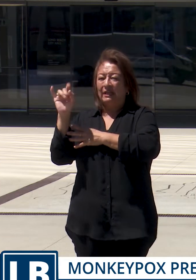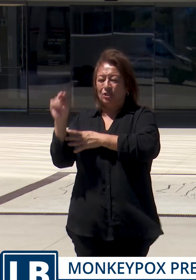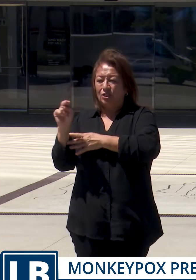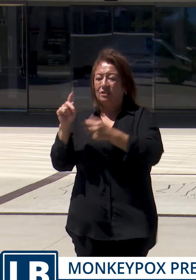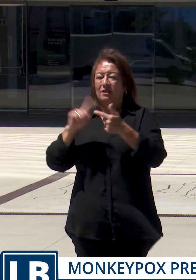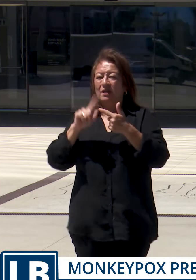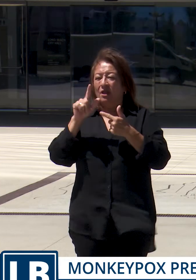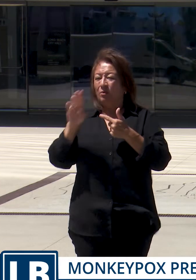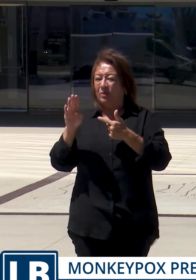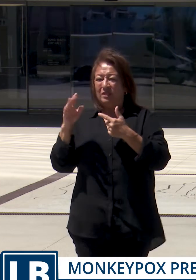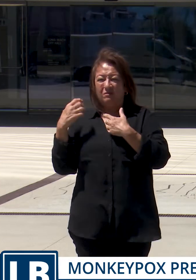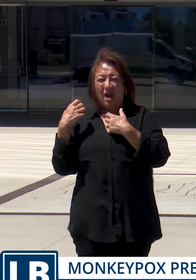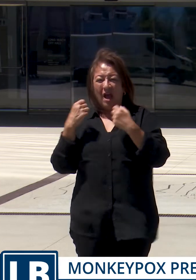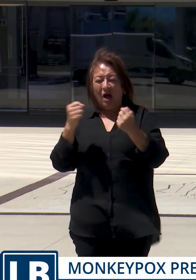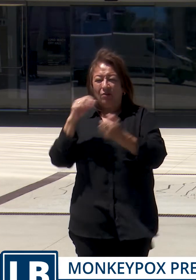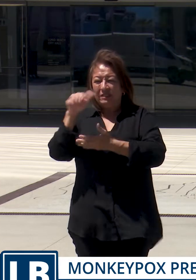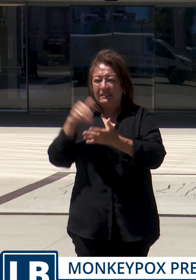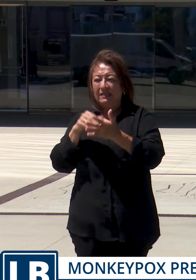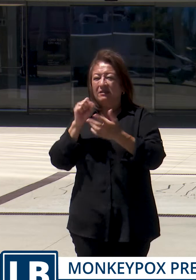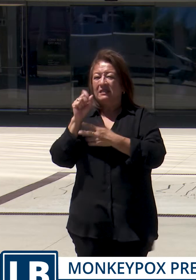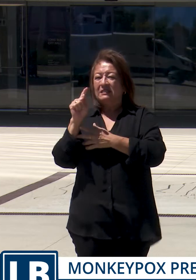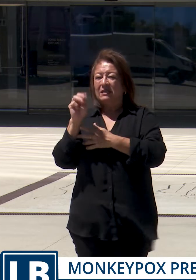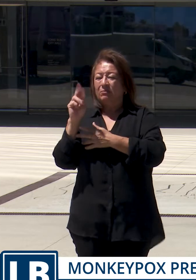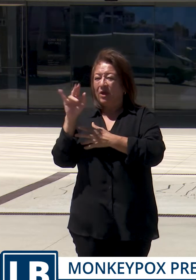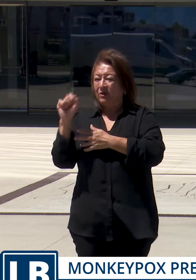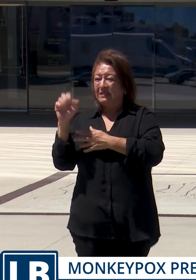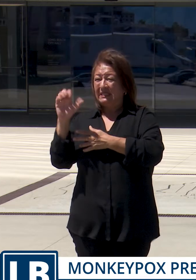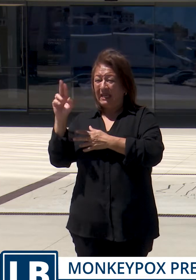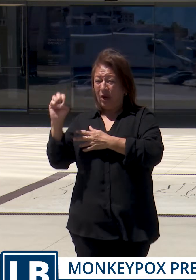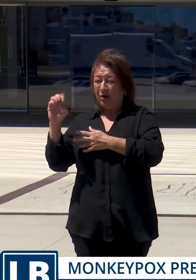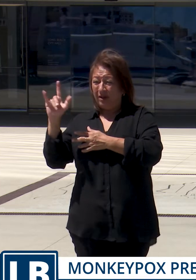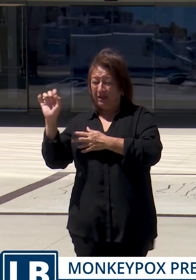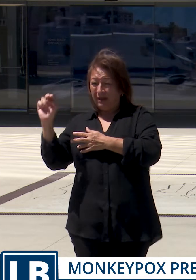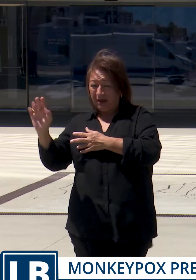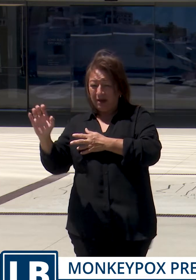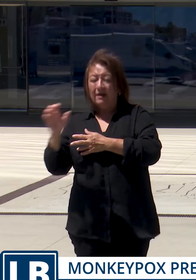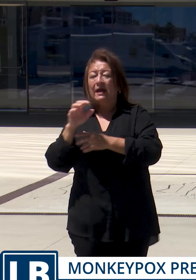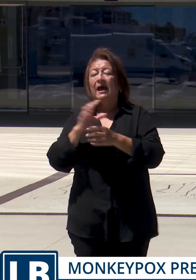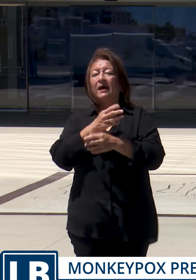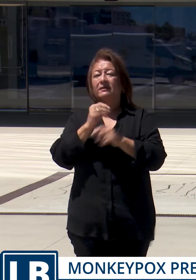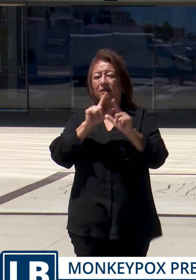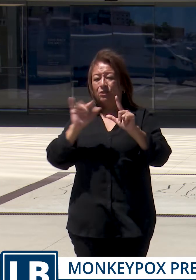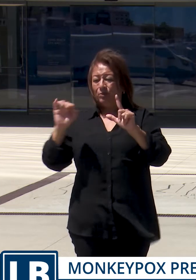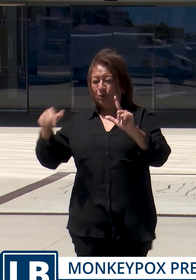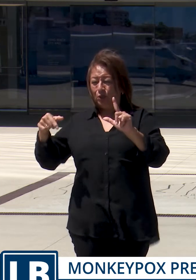health center saint mary's care clinic and lgbtq center paramount monitoring